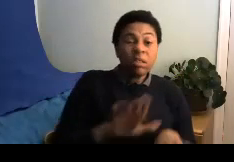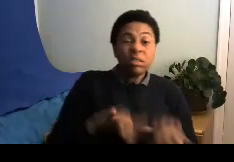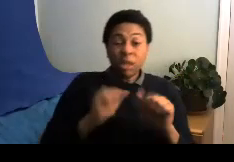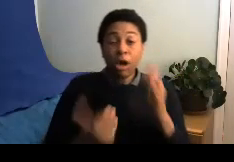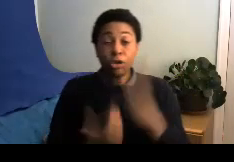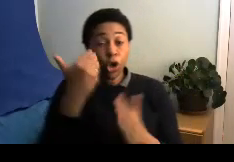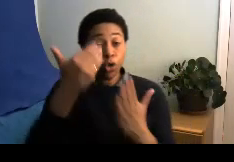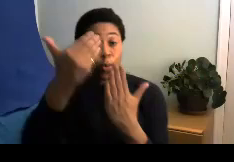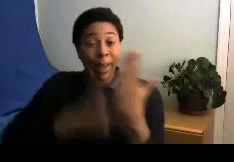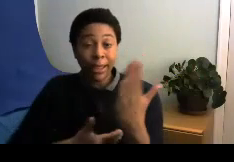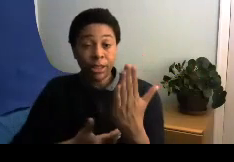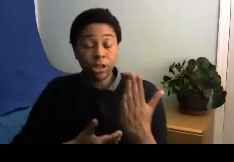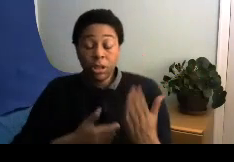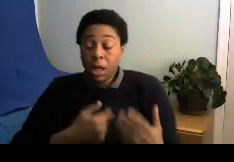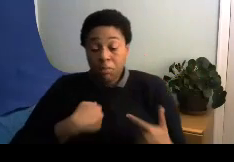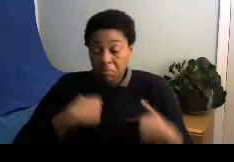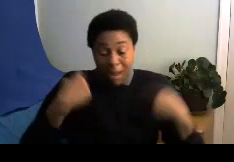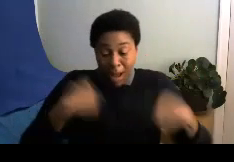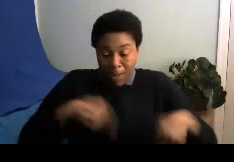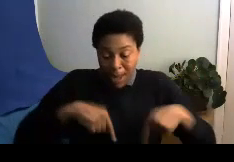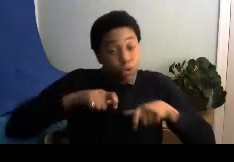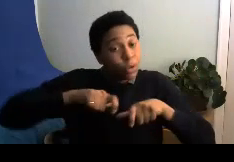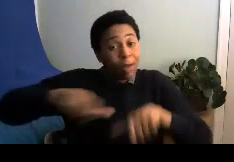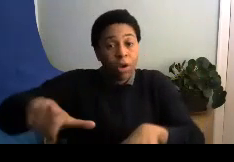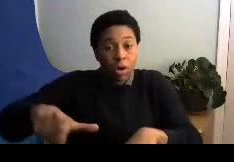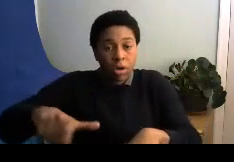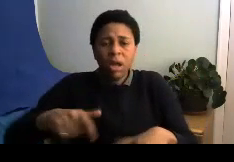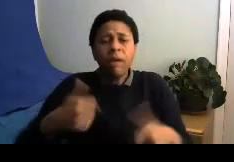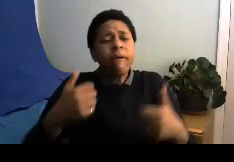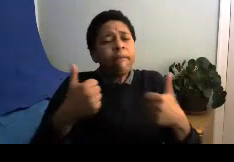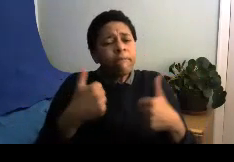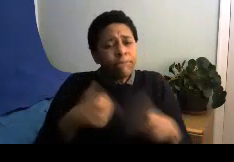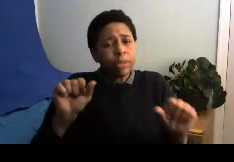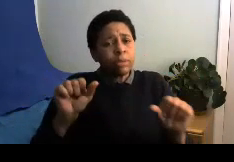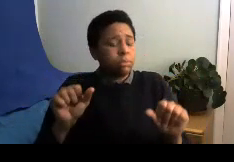blank slate literally to start again. And I automatically find,